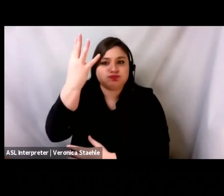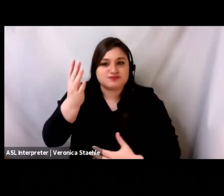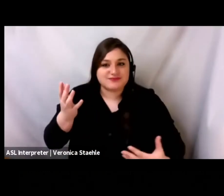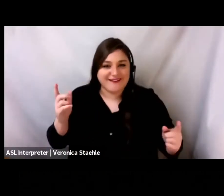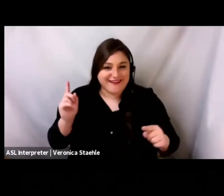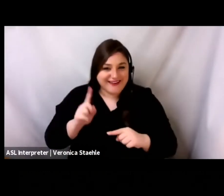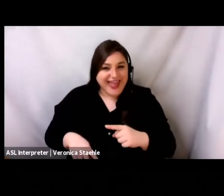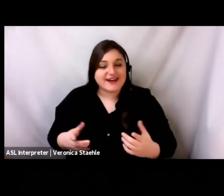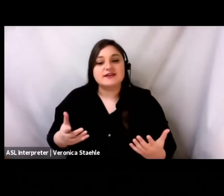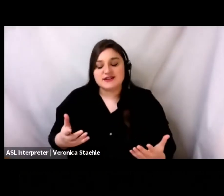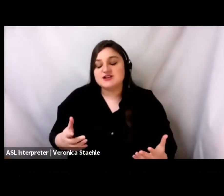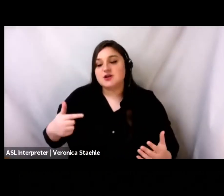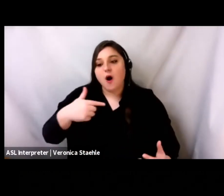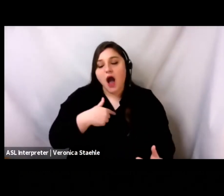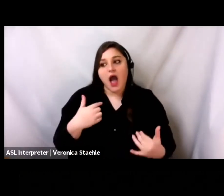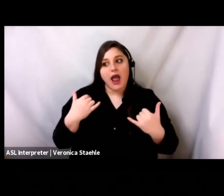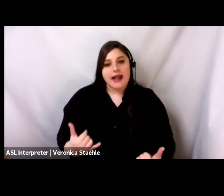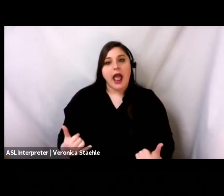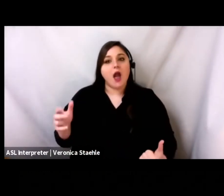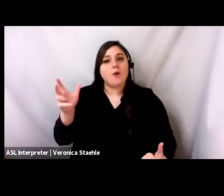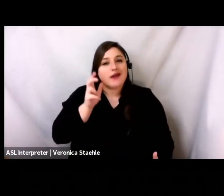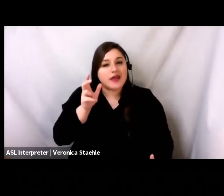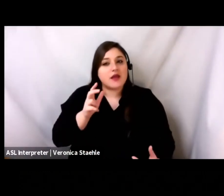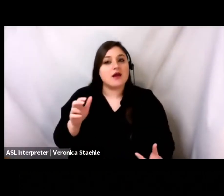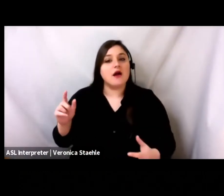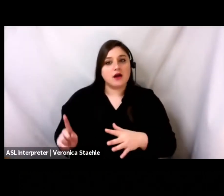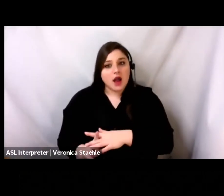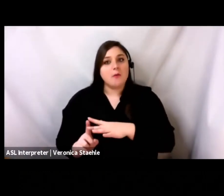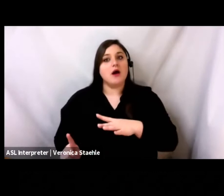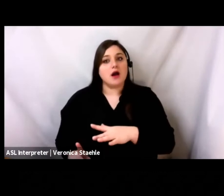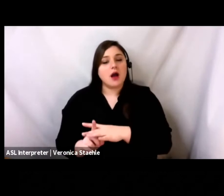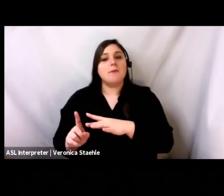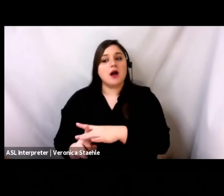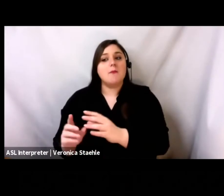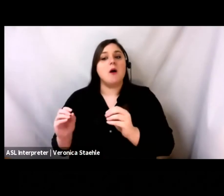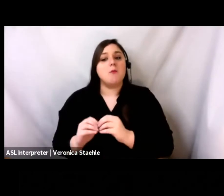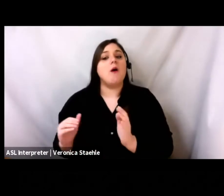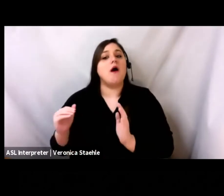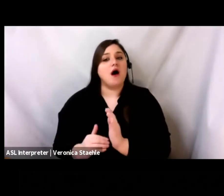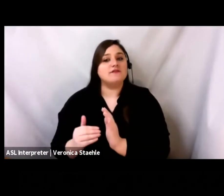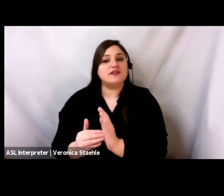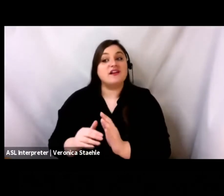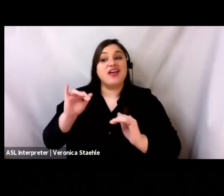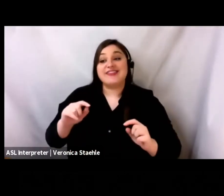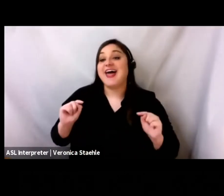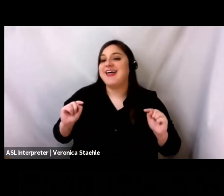I'm hearing so much these days that now is the time when we look to artists. Right? In times